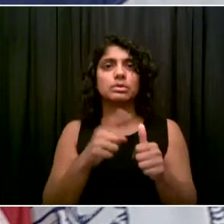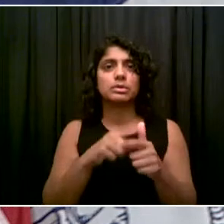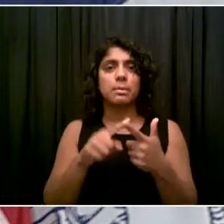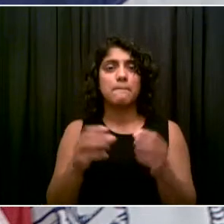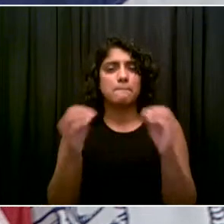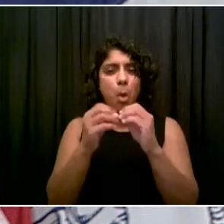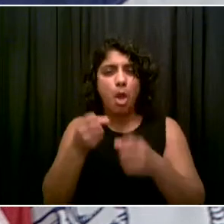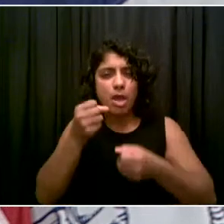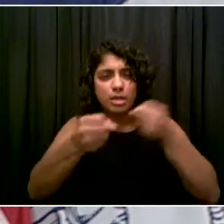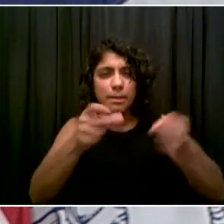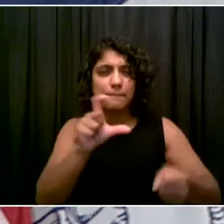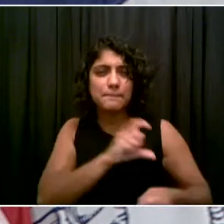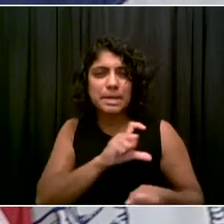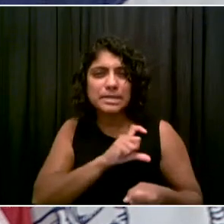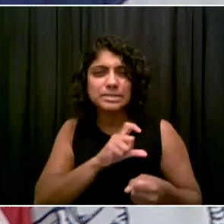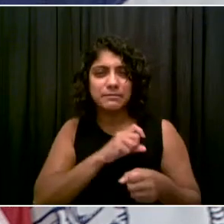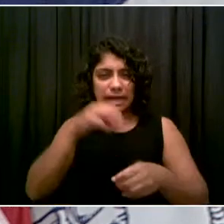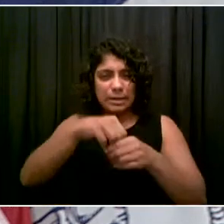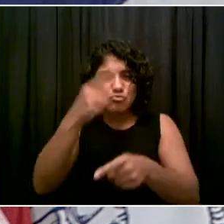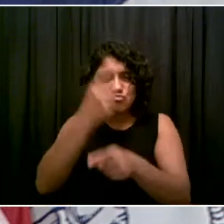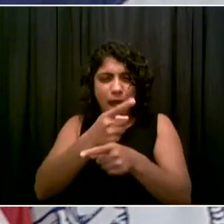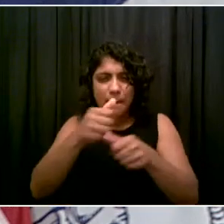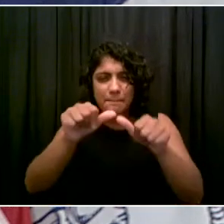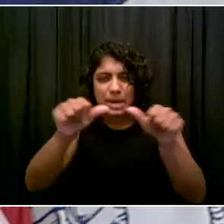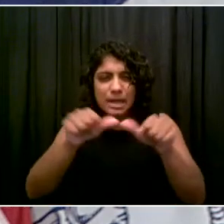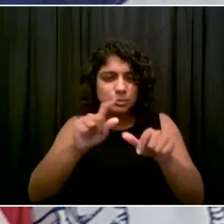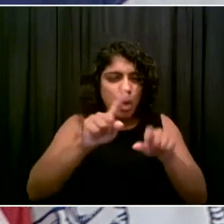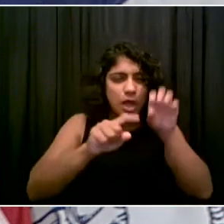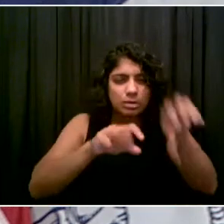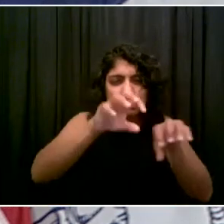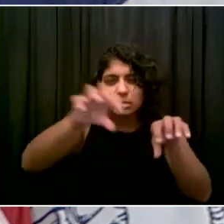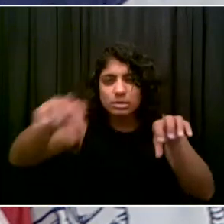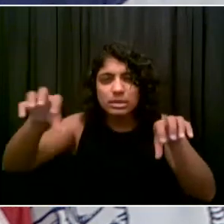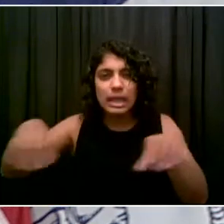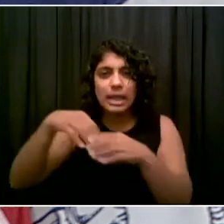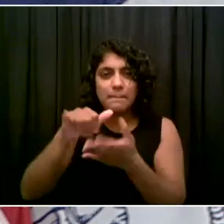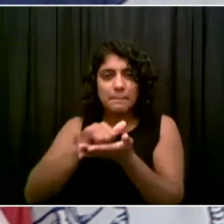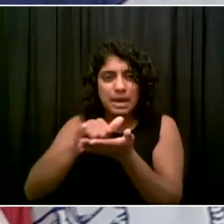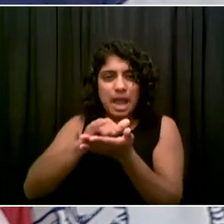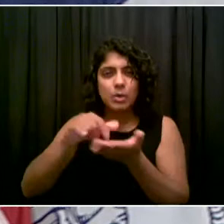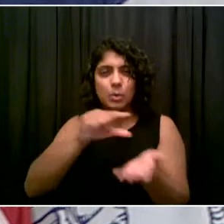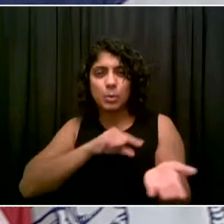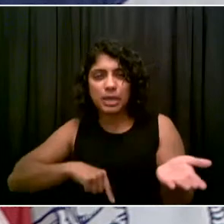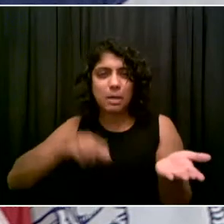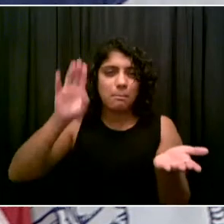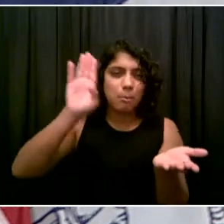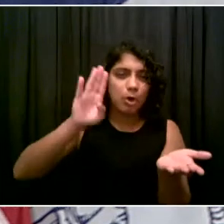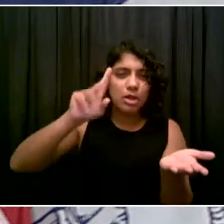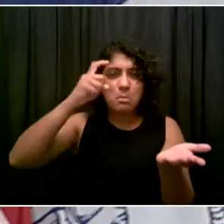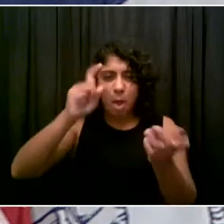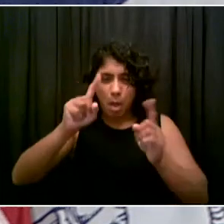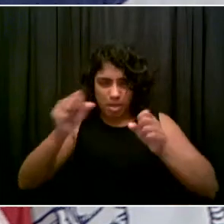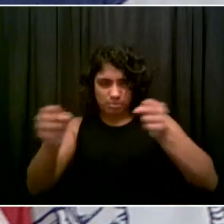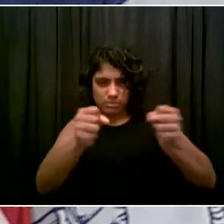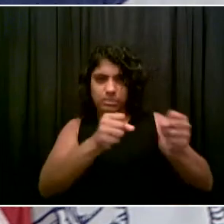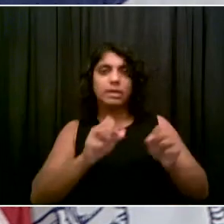HOW YOU SEE THESE CASES COME DOWN, TARGETIN G THE WORST OF THE WORST. WE ALSO HAVE OICFFERS IN THE RIGHT OSPTS